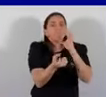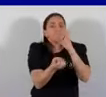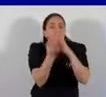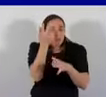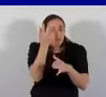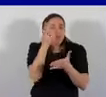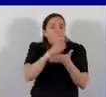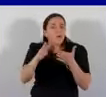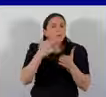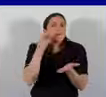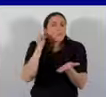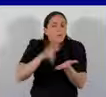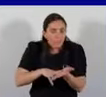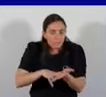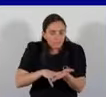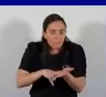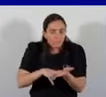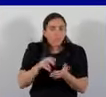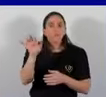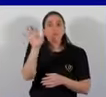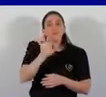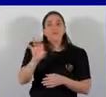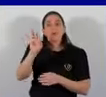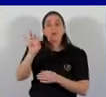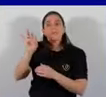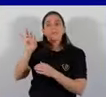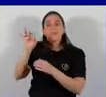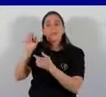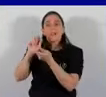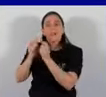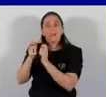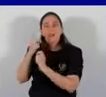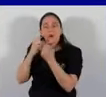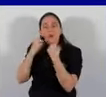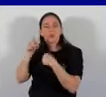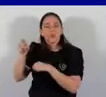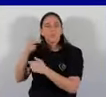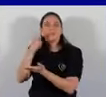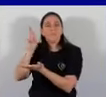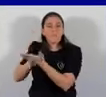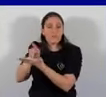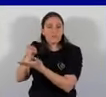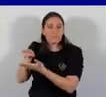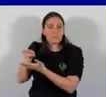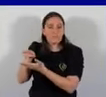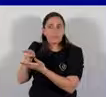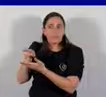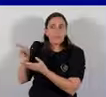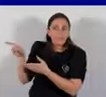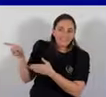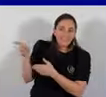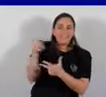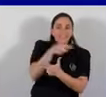Facing arrest in taxes With the creation of taxes